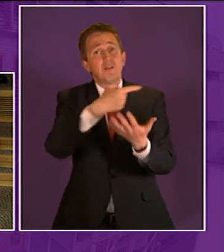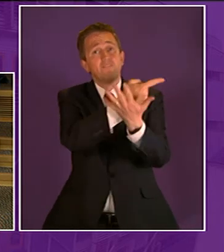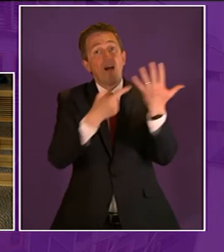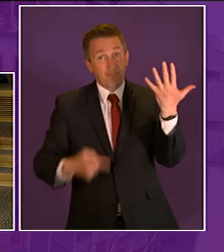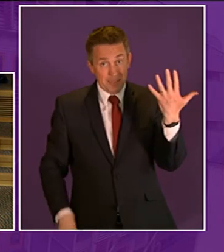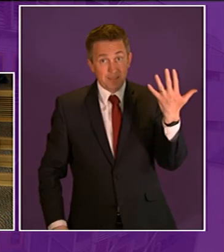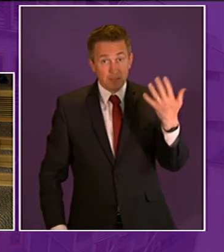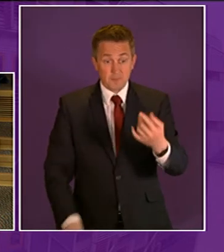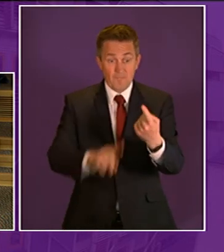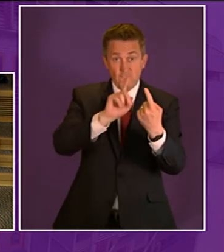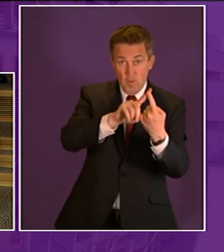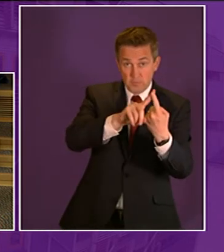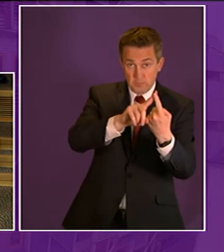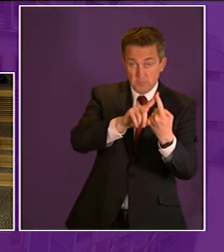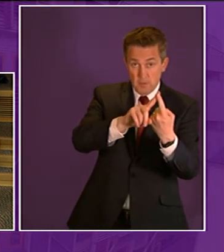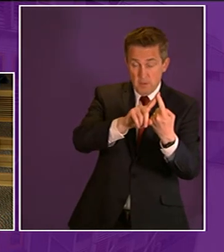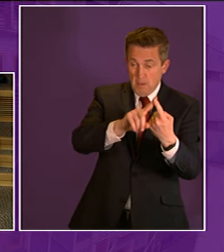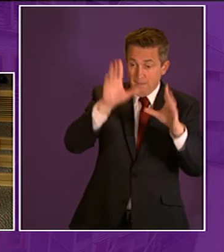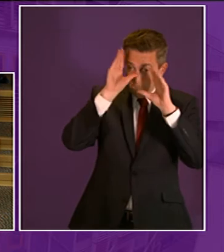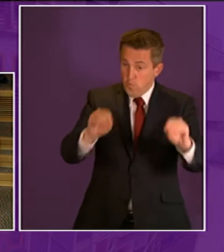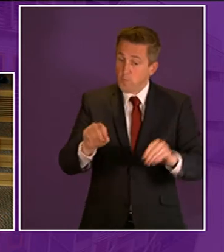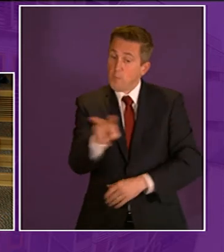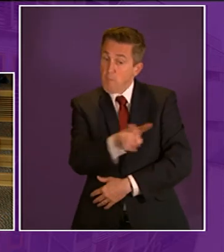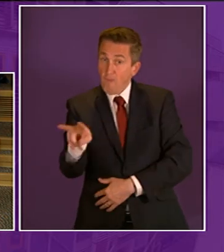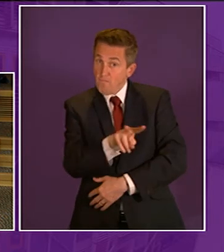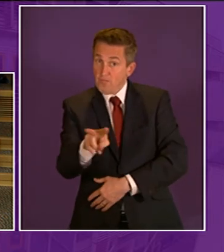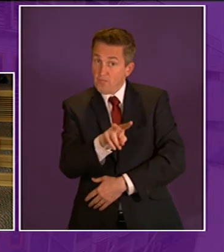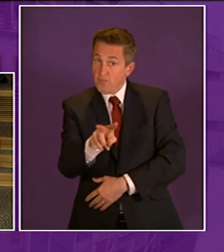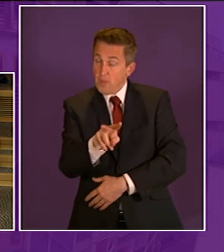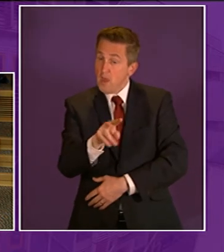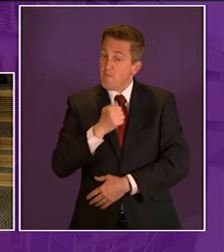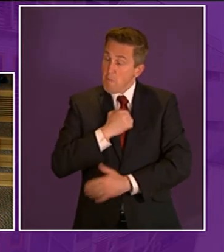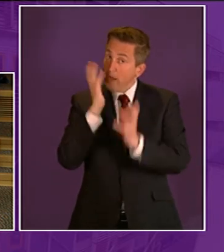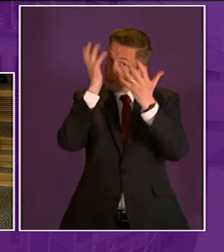First, I emphasised in both meetings my serious concerns about the detrimental and disruptive